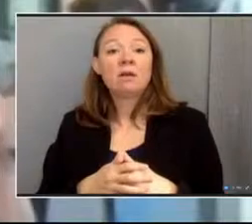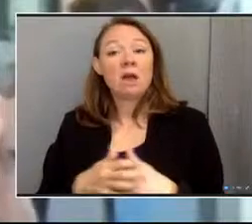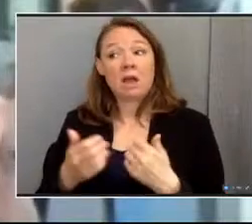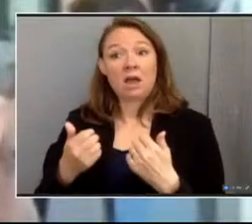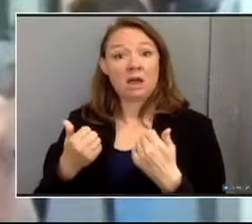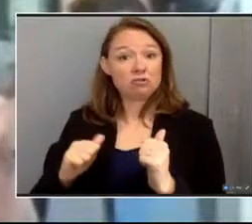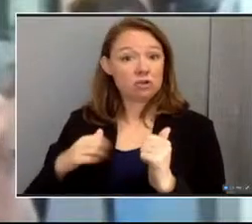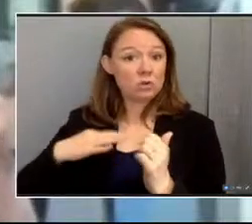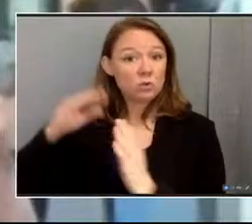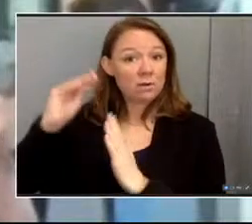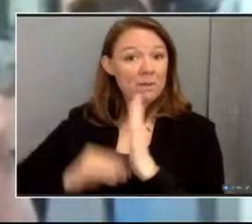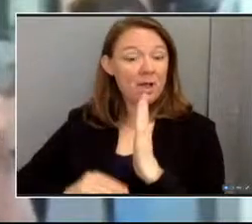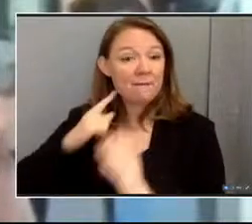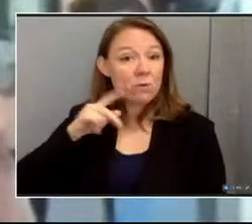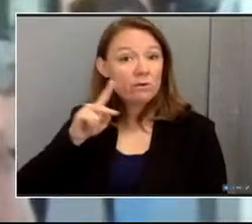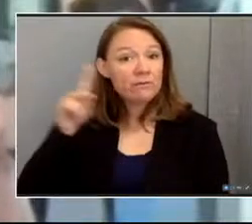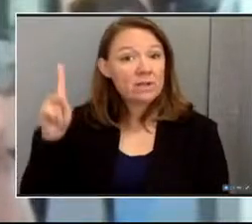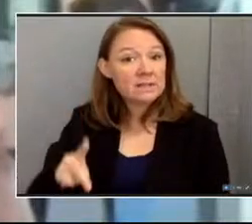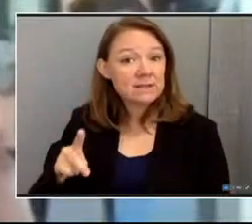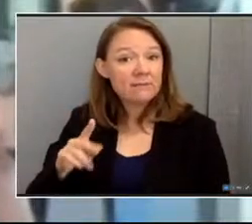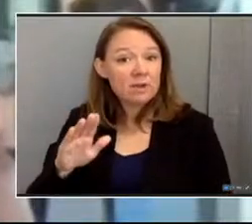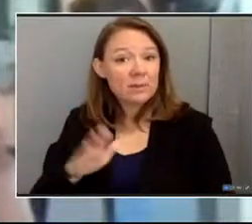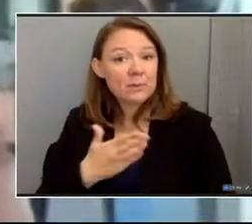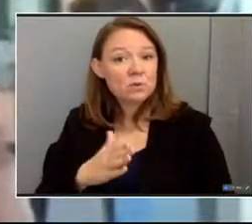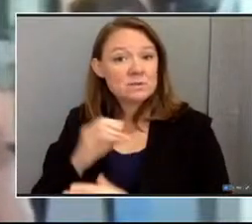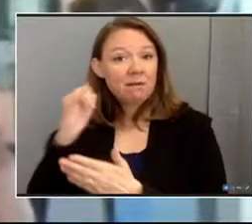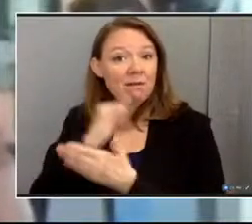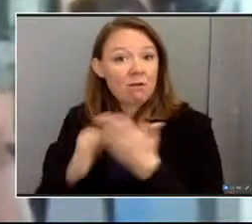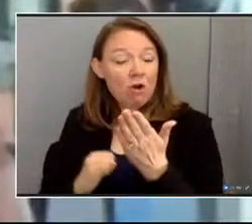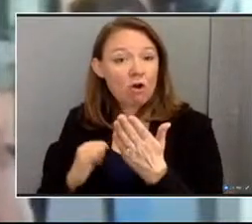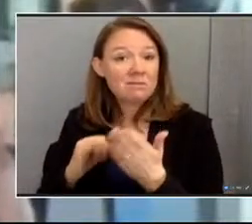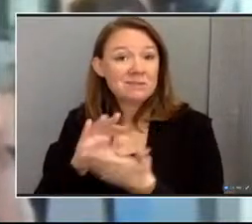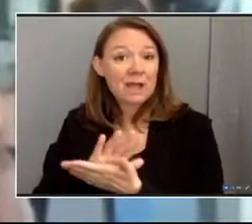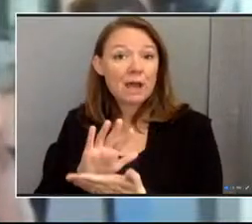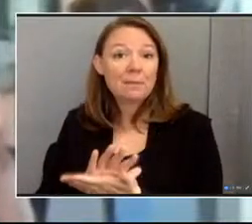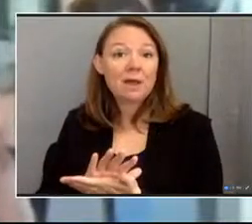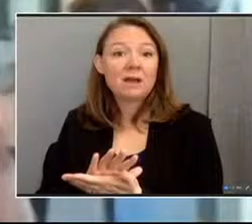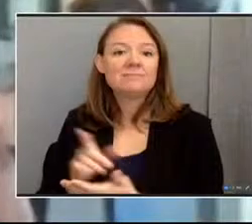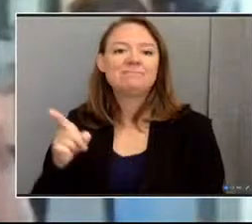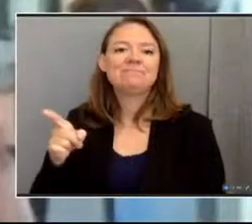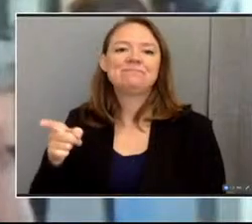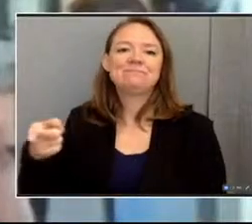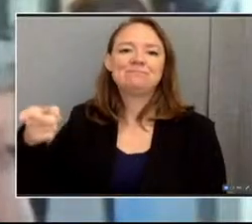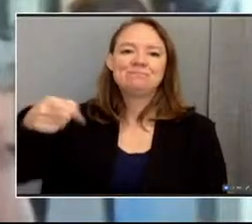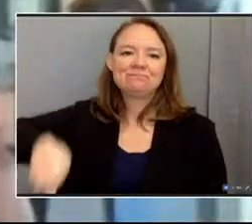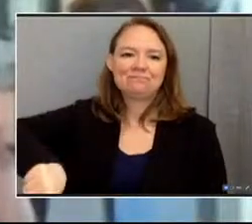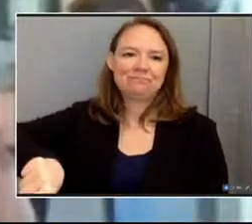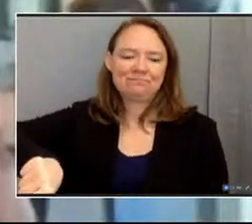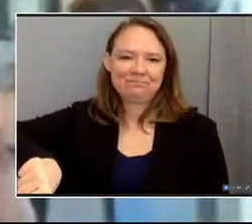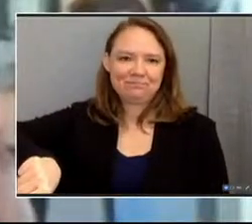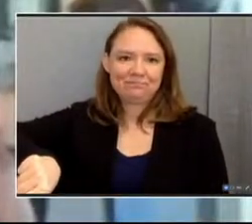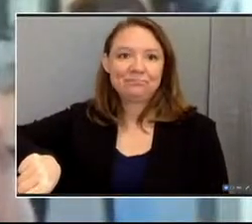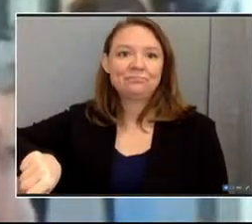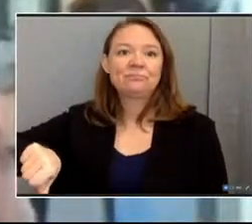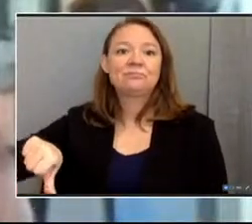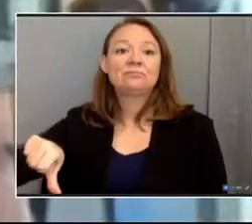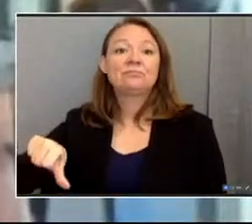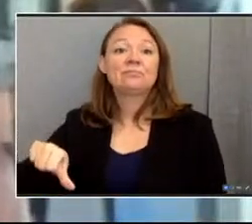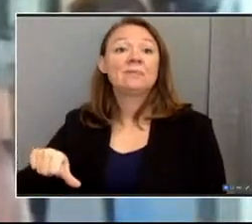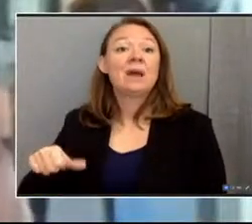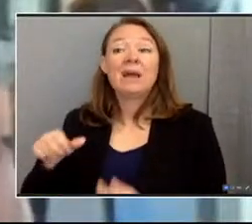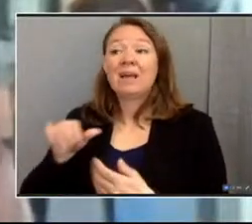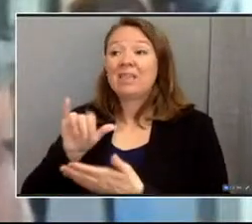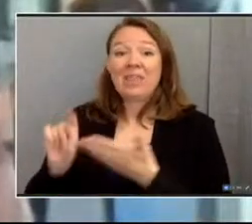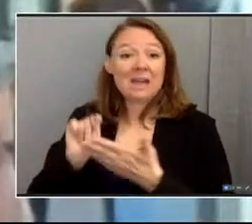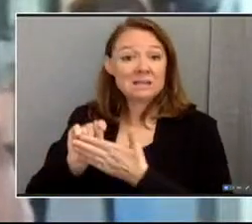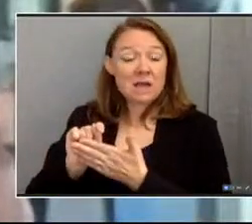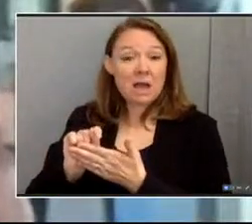Music and Art Academy but I was rejected by them even filling out an application the young lady